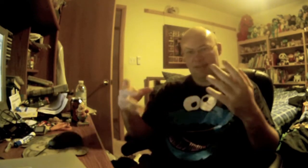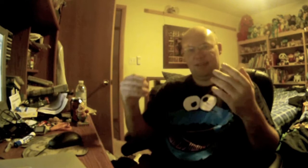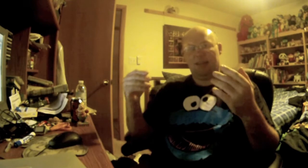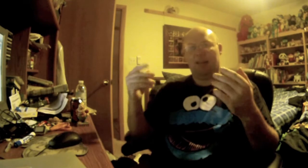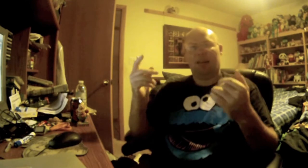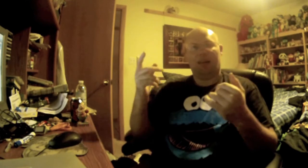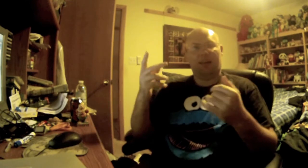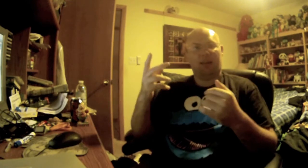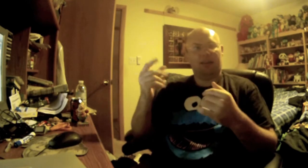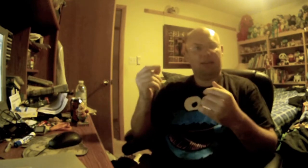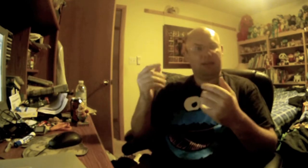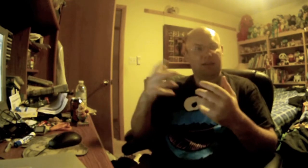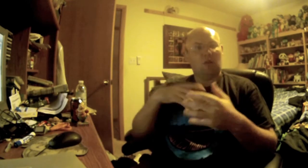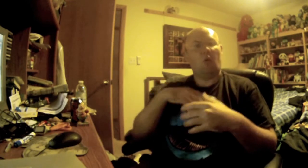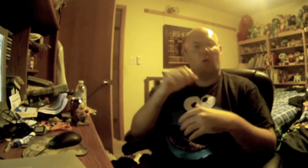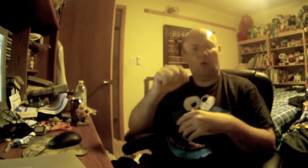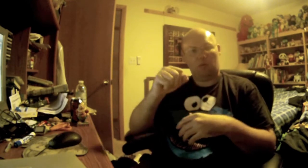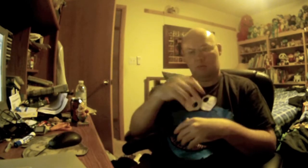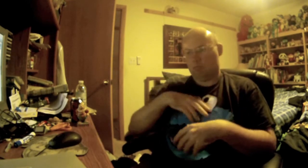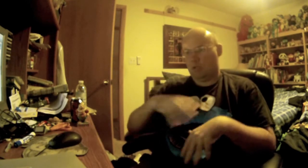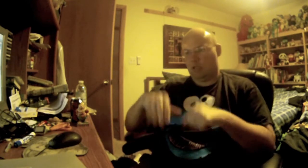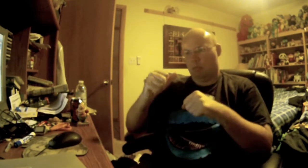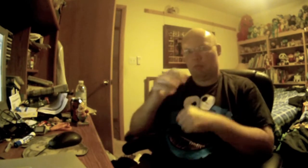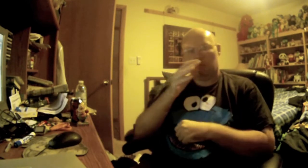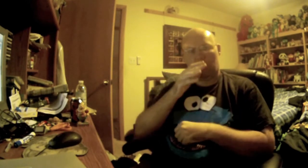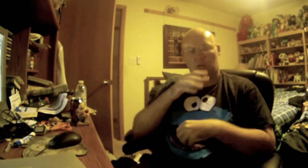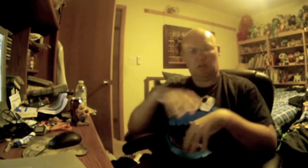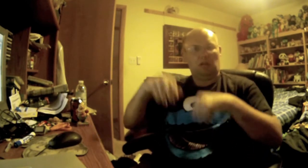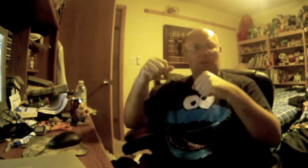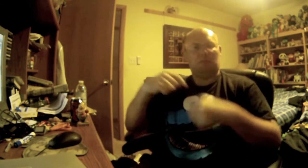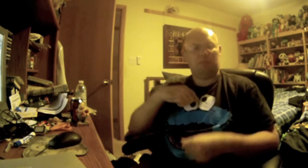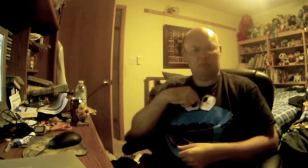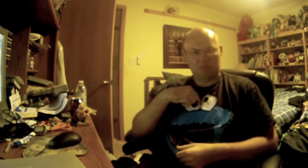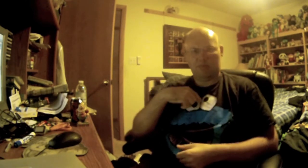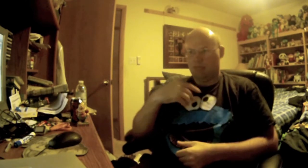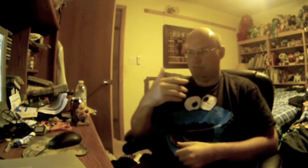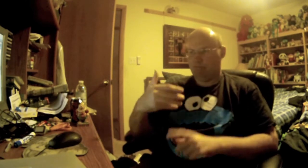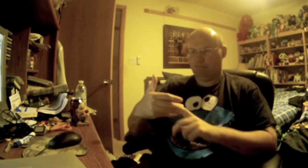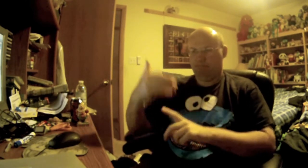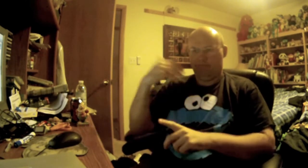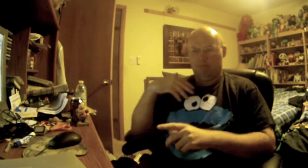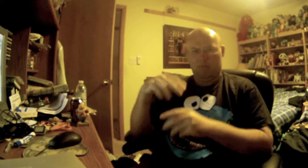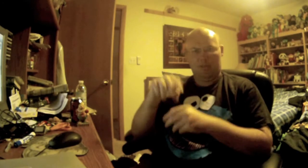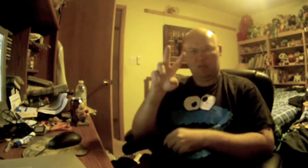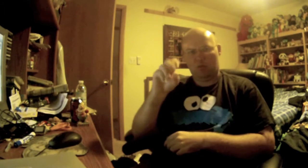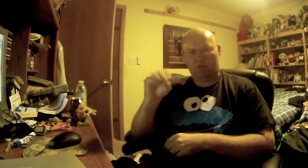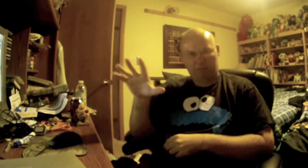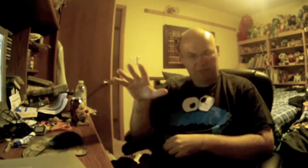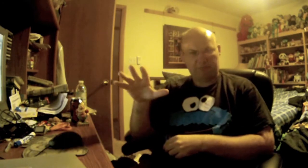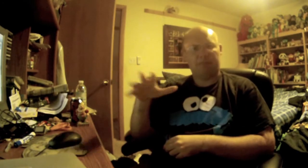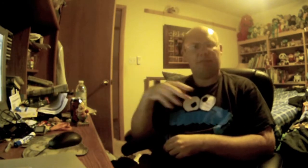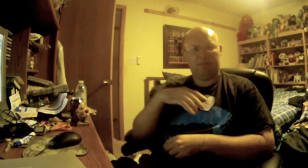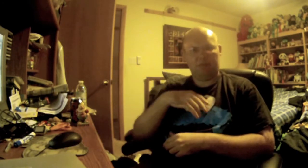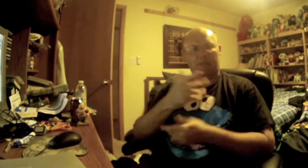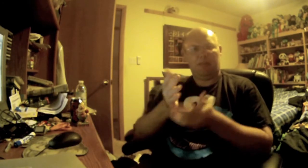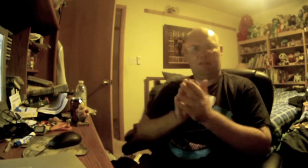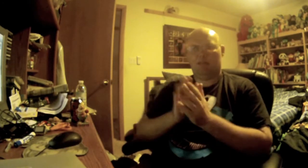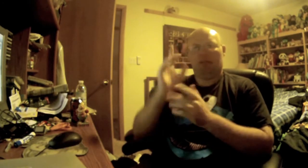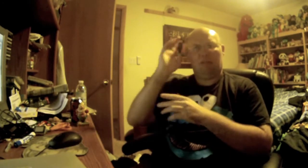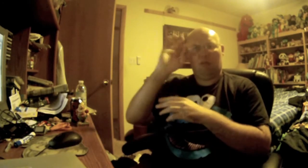Oh yes, here's another important one. My adopted mother adopted me in 2005.